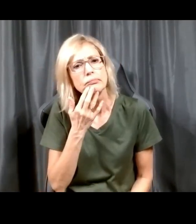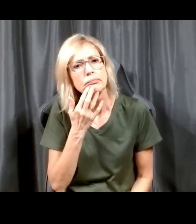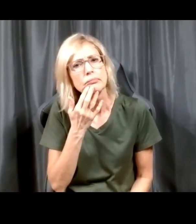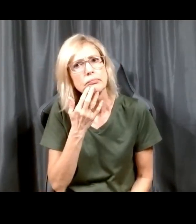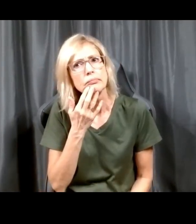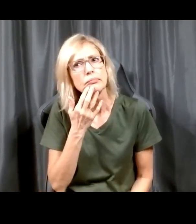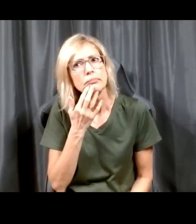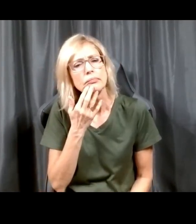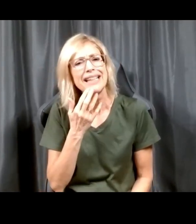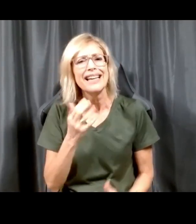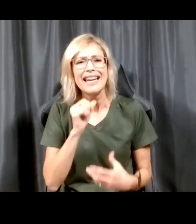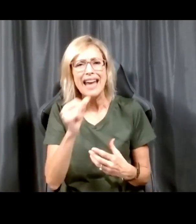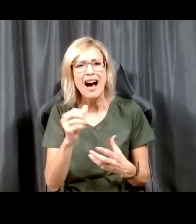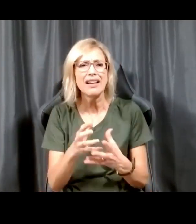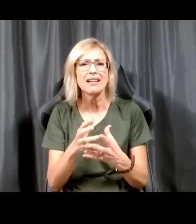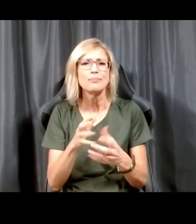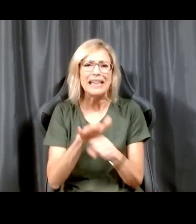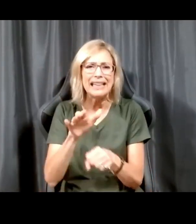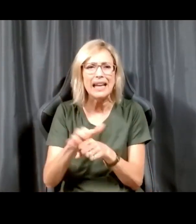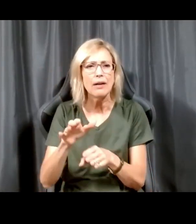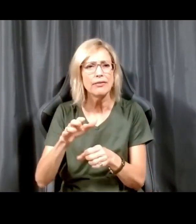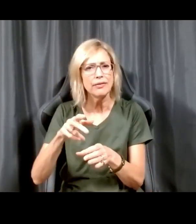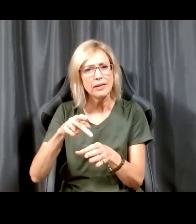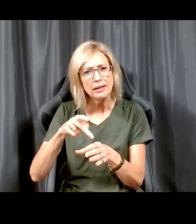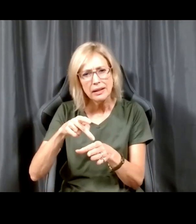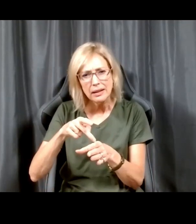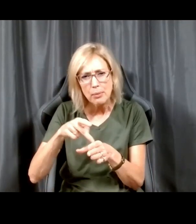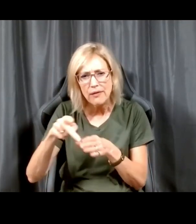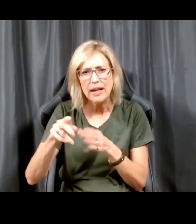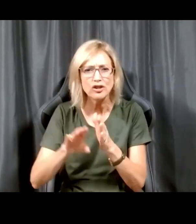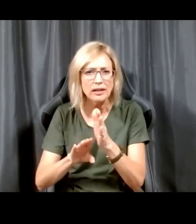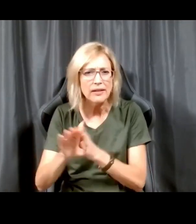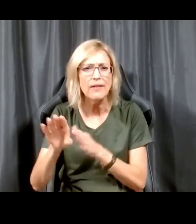A lack of professional development trainings for these teachers.